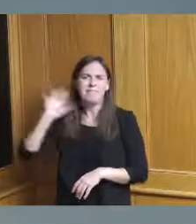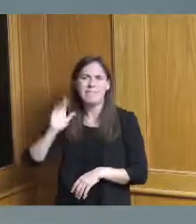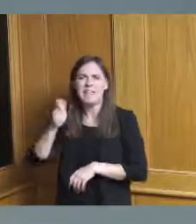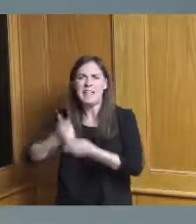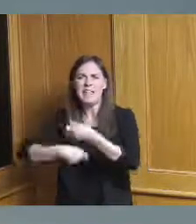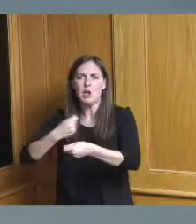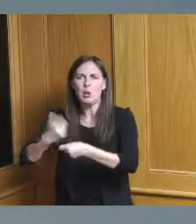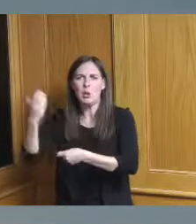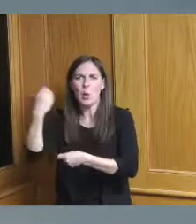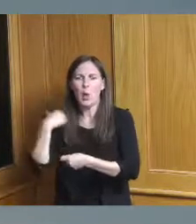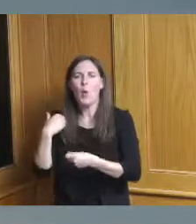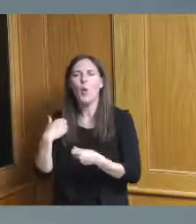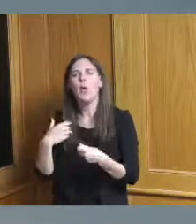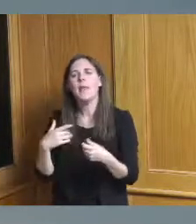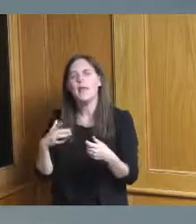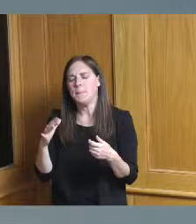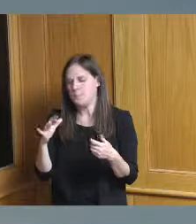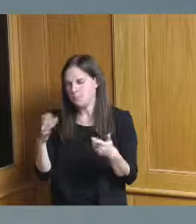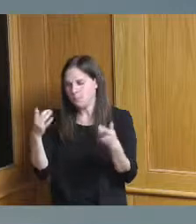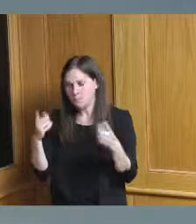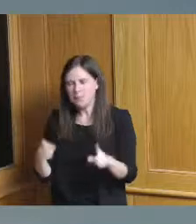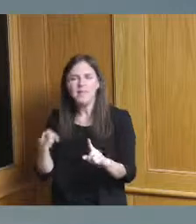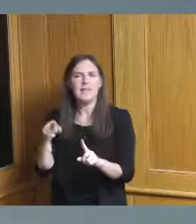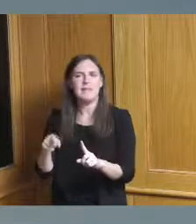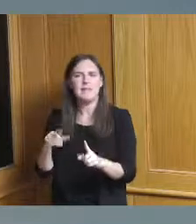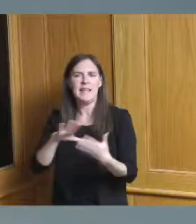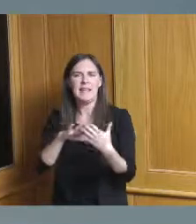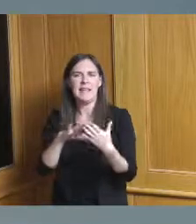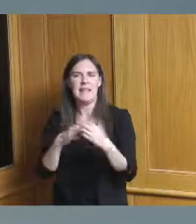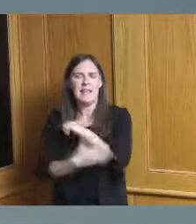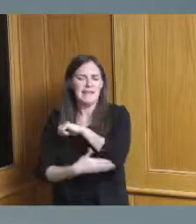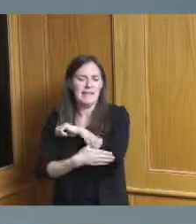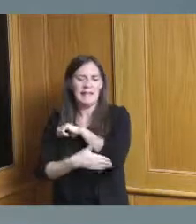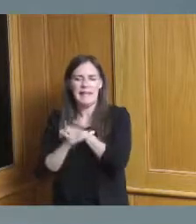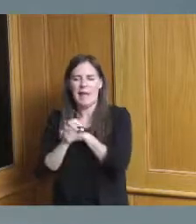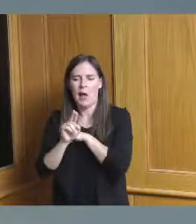we had a position in the county that was the formal debt manager who did nothing